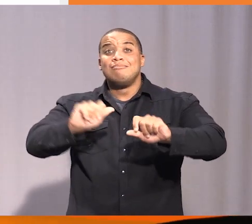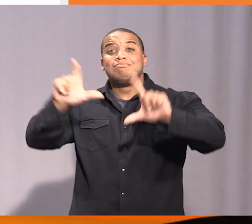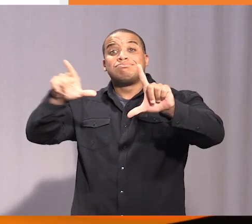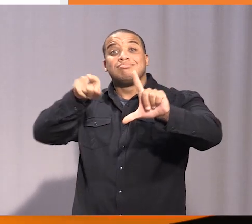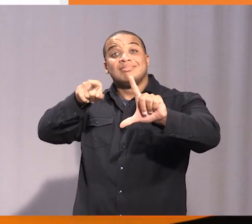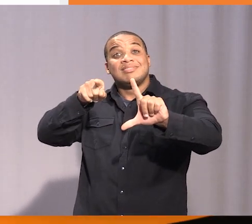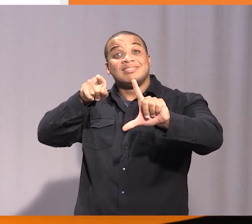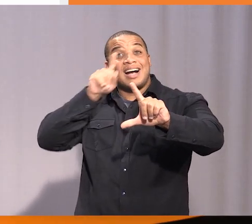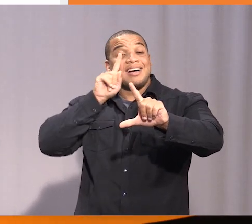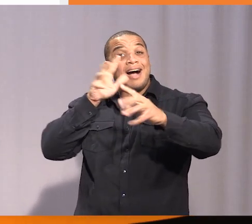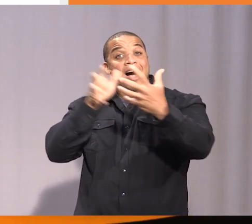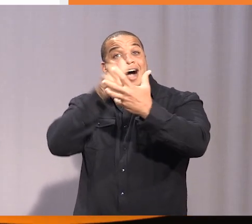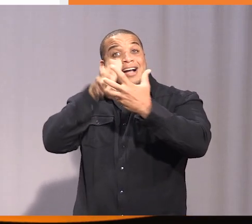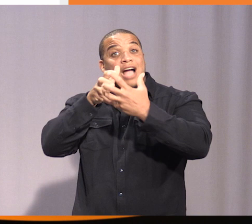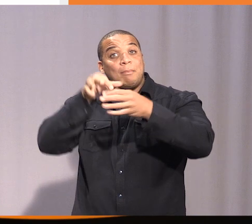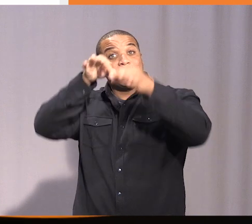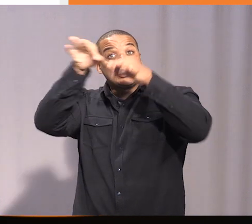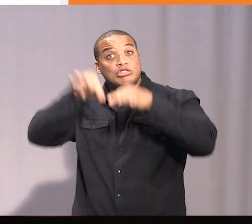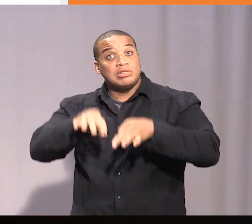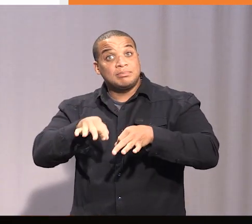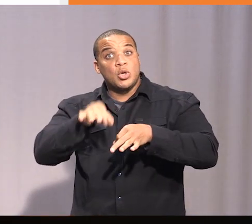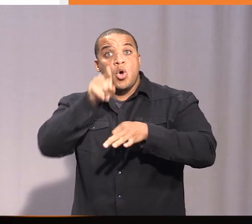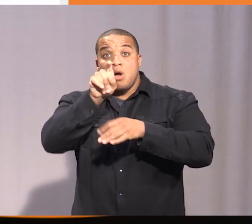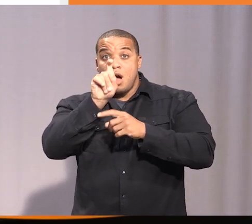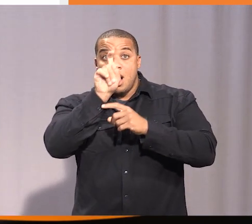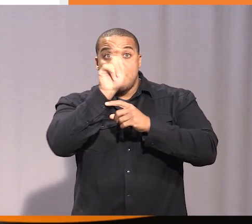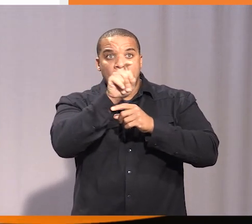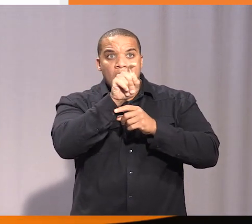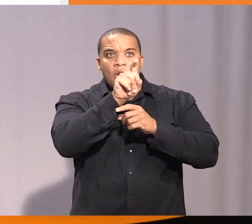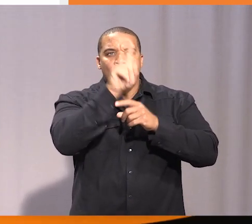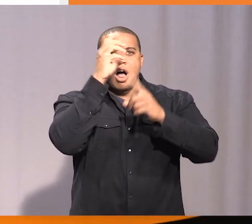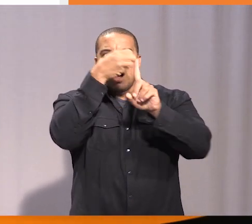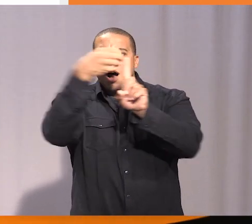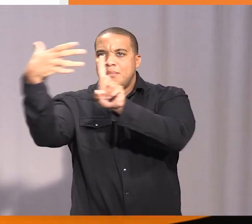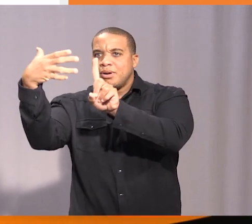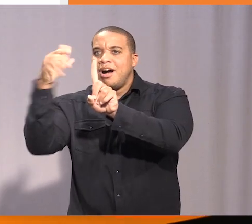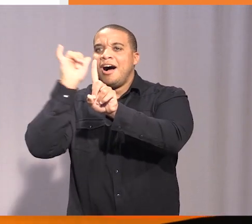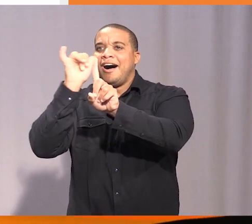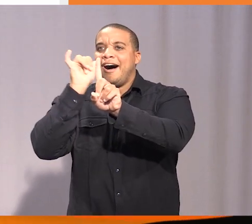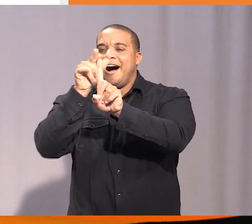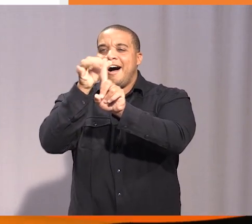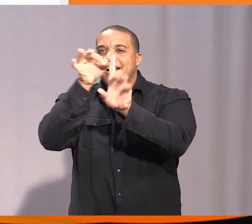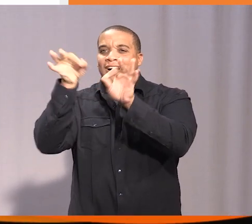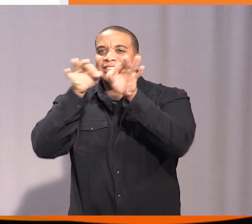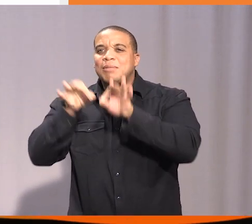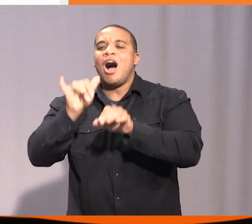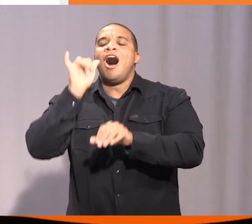and hit the accommodation descriptions. In that, it will go into each individual accommodation